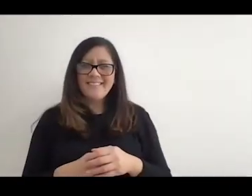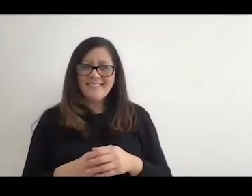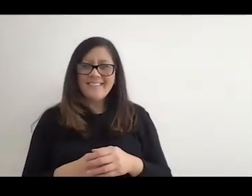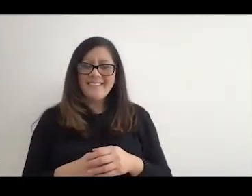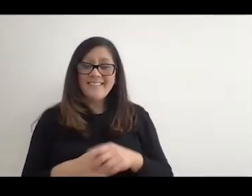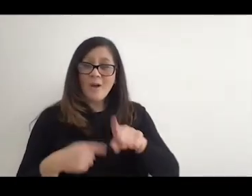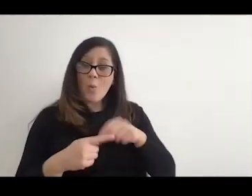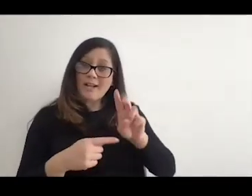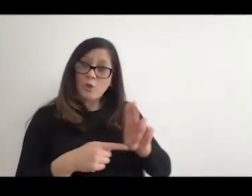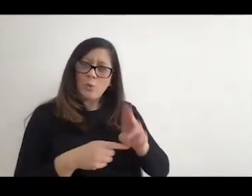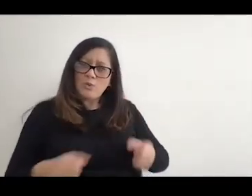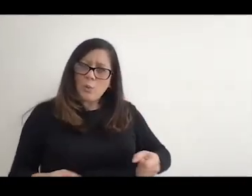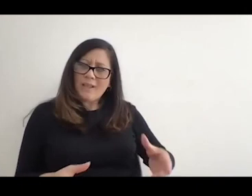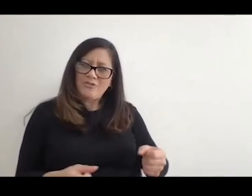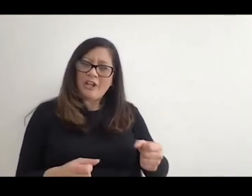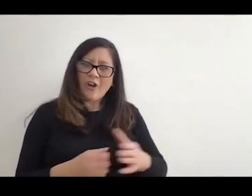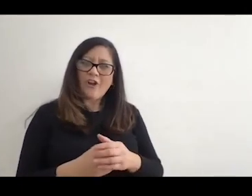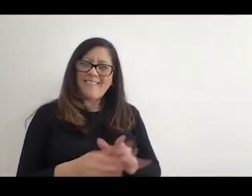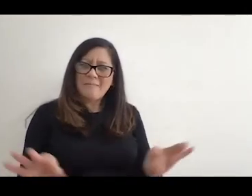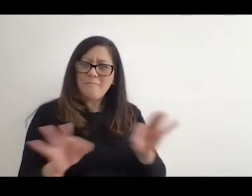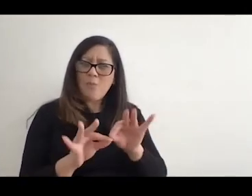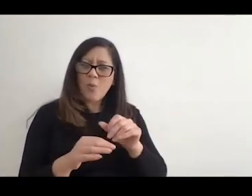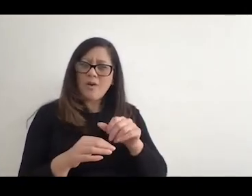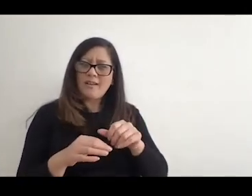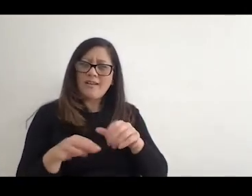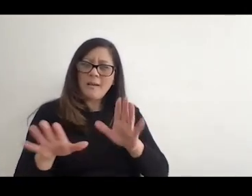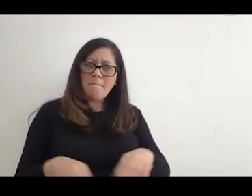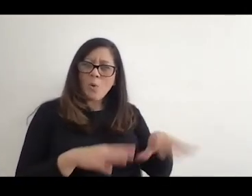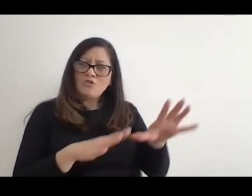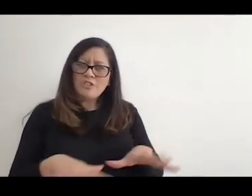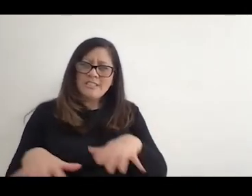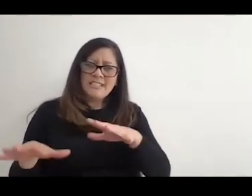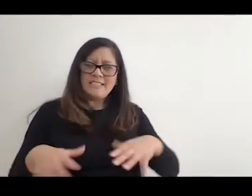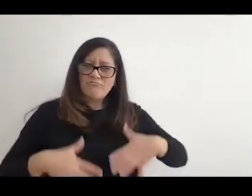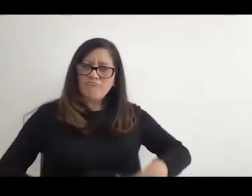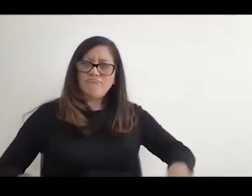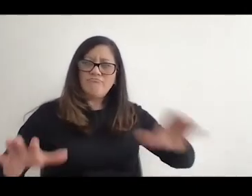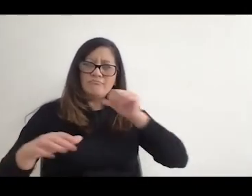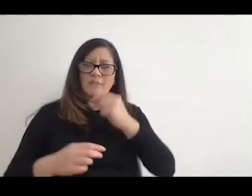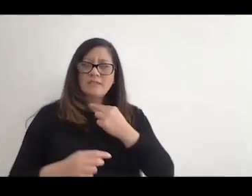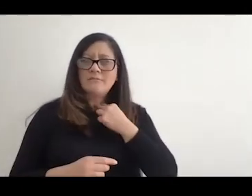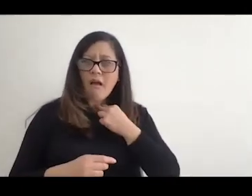So I wanted to give her a little bit of motion. I wanted it to be a little bit flamboyant